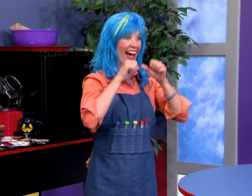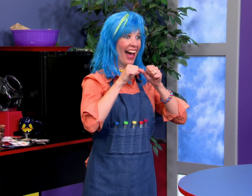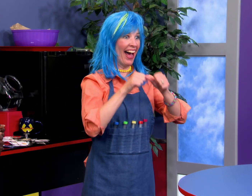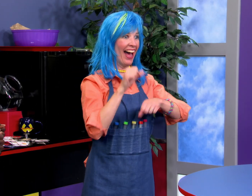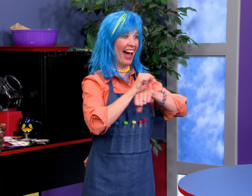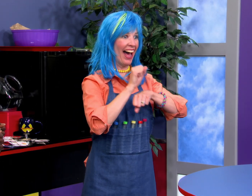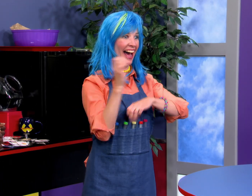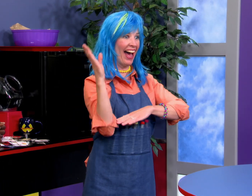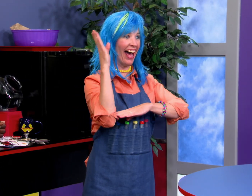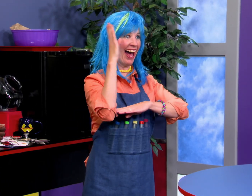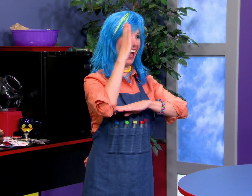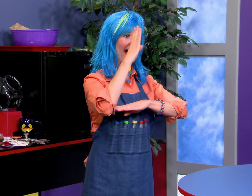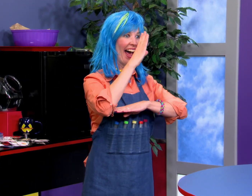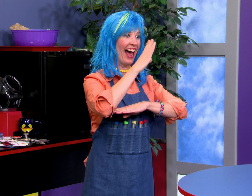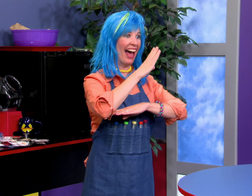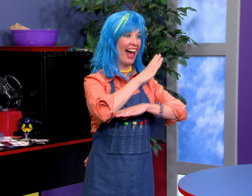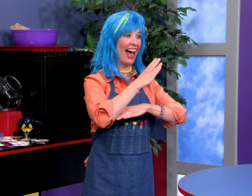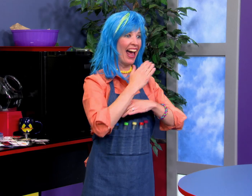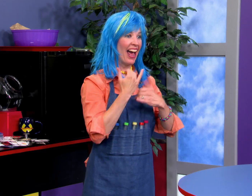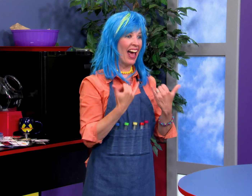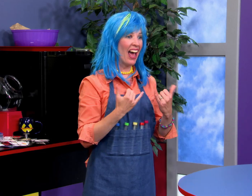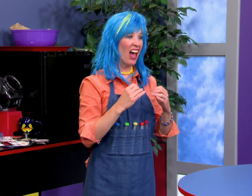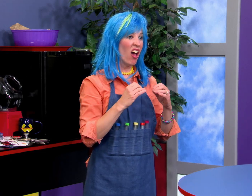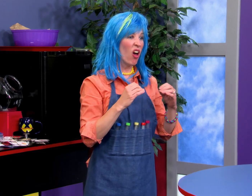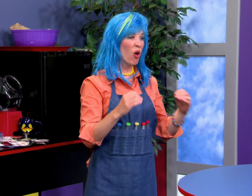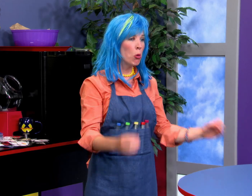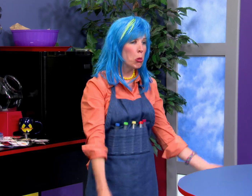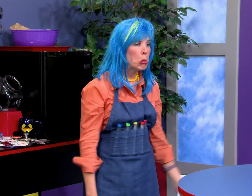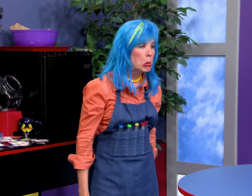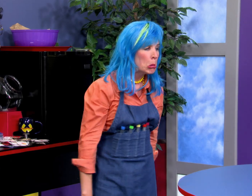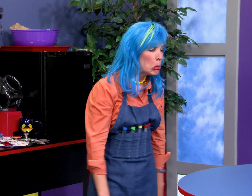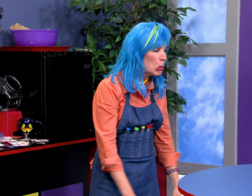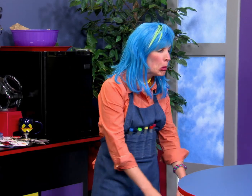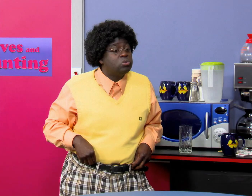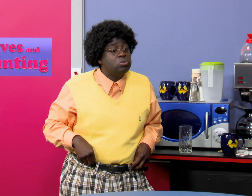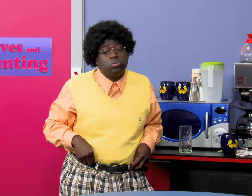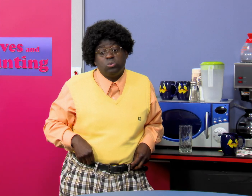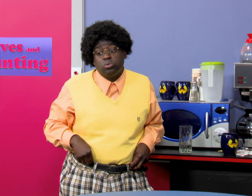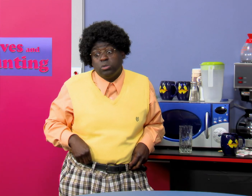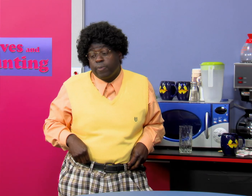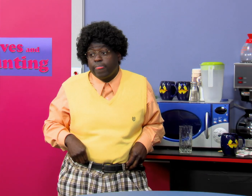OOHH -- JUST TO GET THROUGH THE AFTERNOON. NOW IT'S GONE.